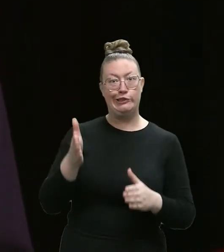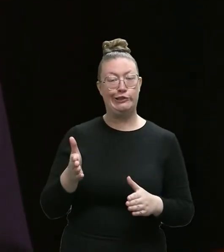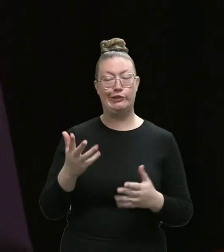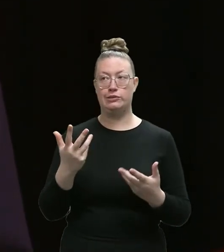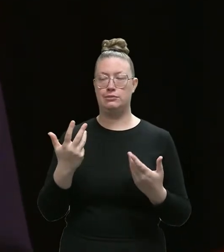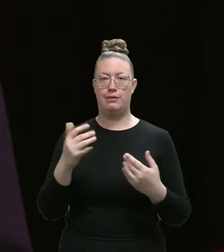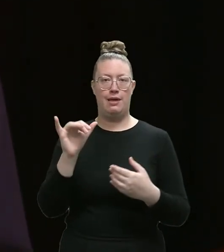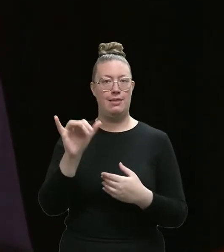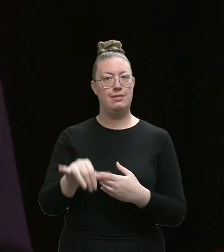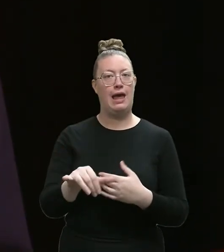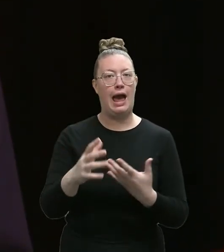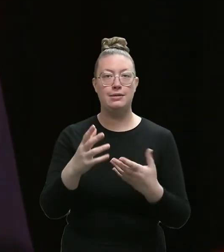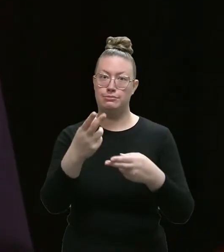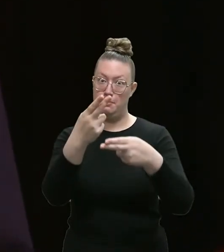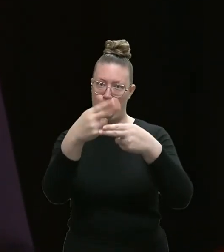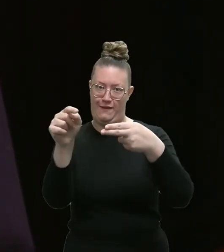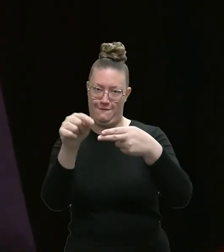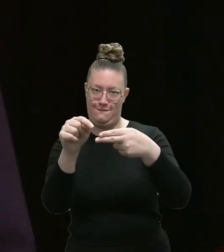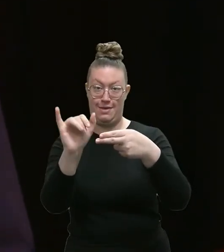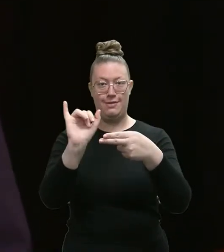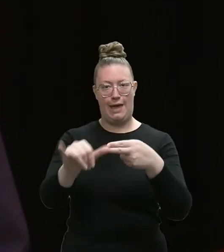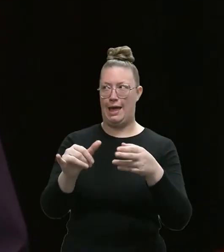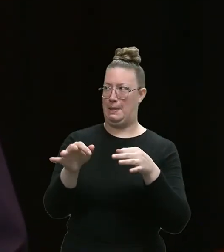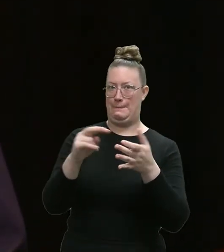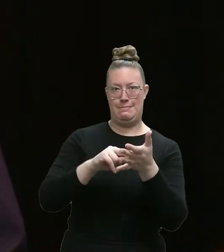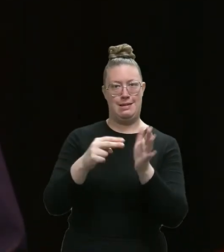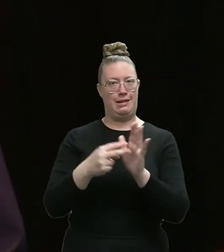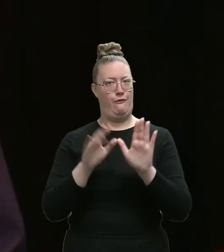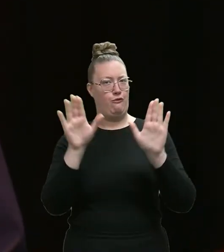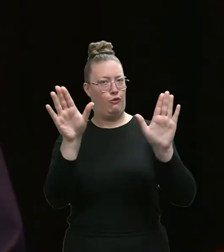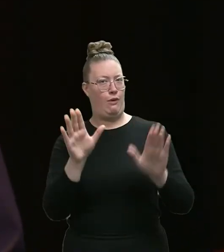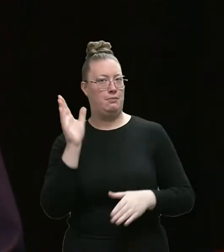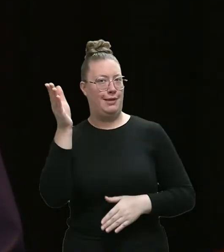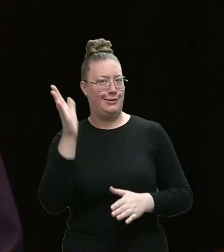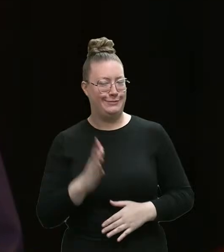please stand, thank you. And Idaho superintendent of public instruction,